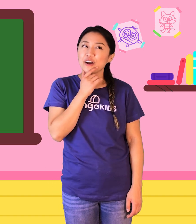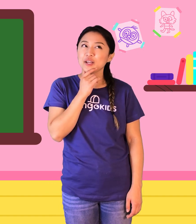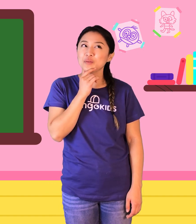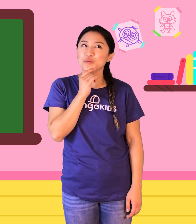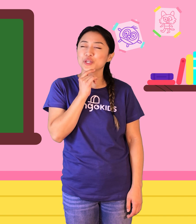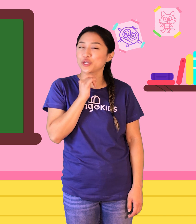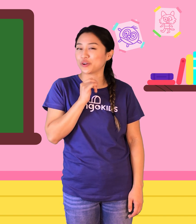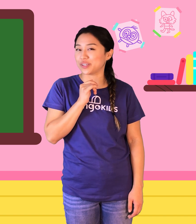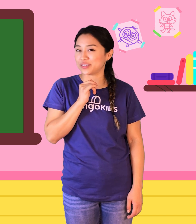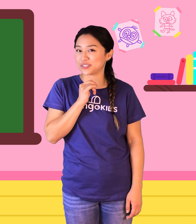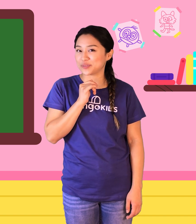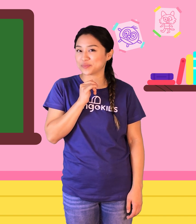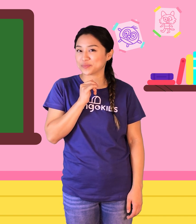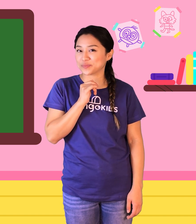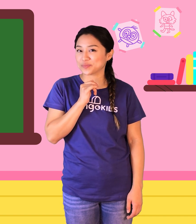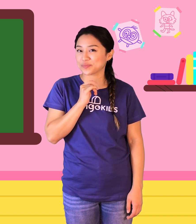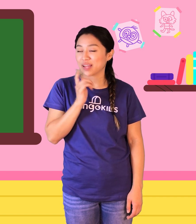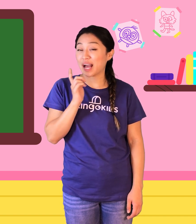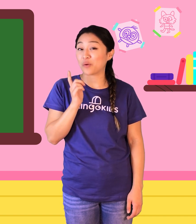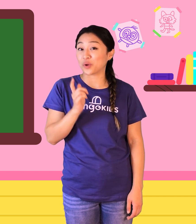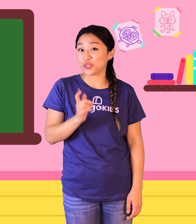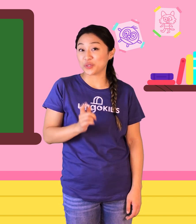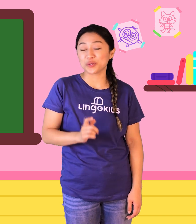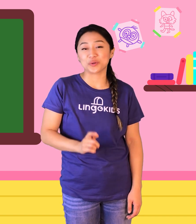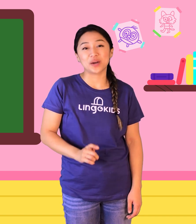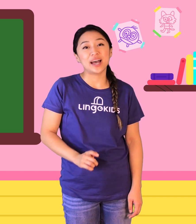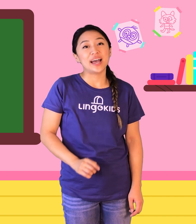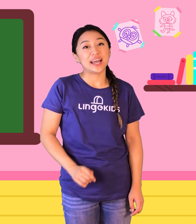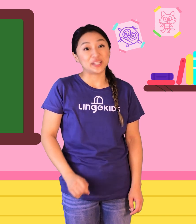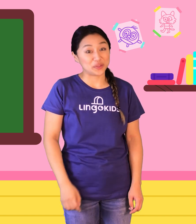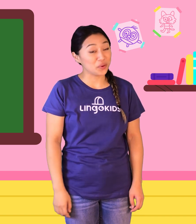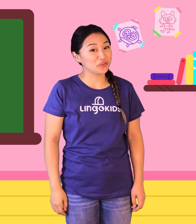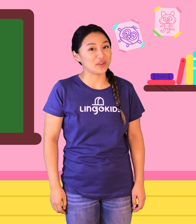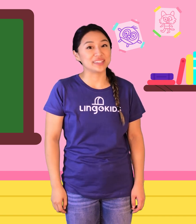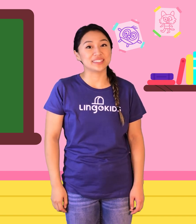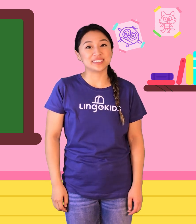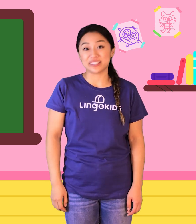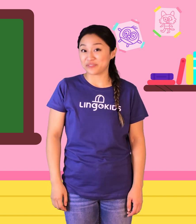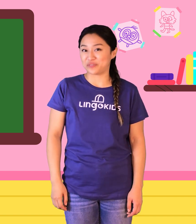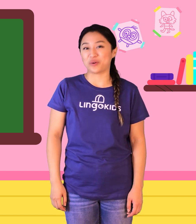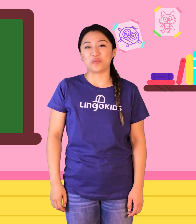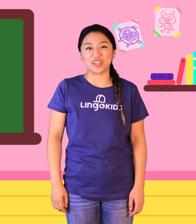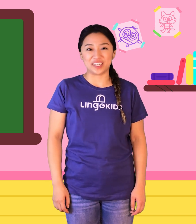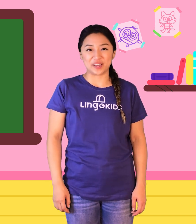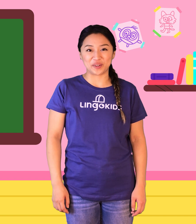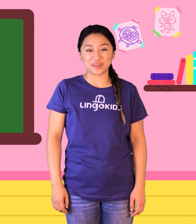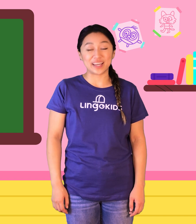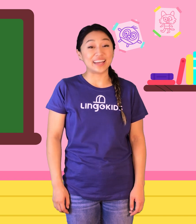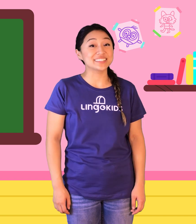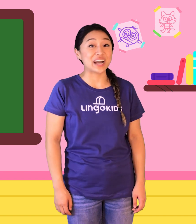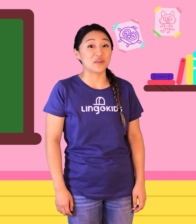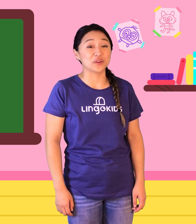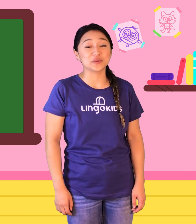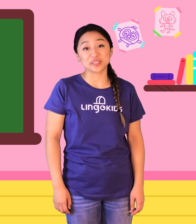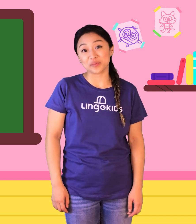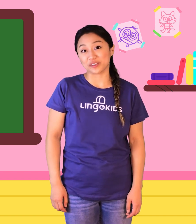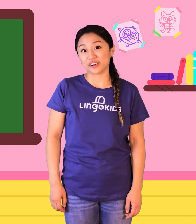I'm curious. How are you and your friends different from one another, and how are you similar?